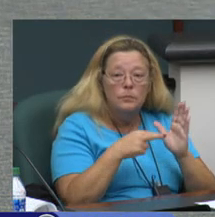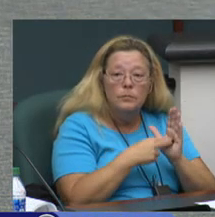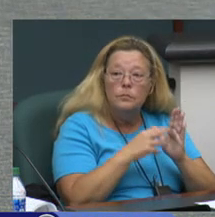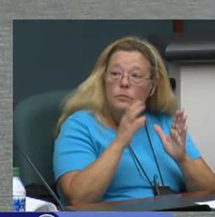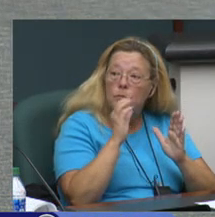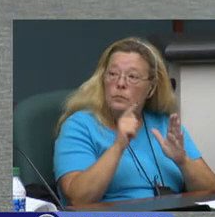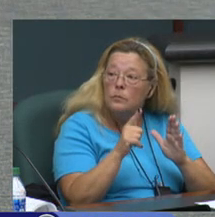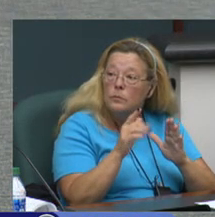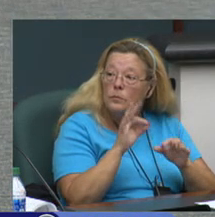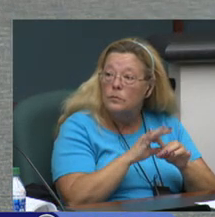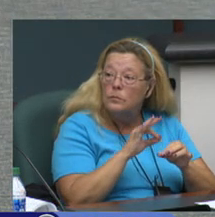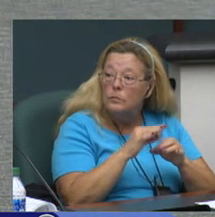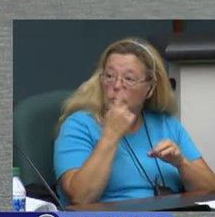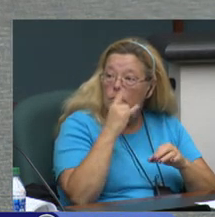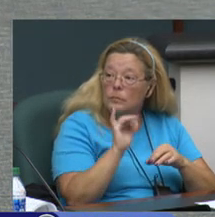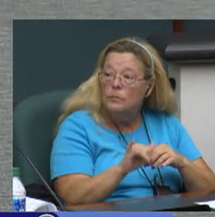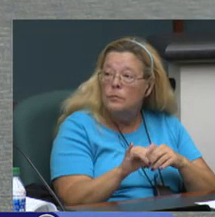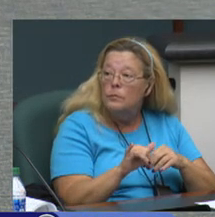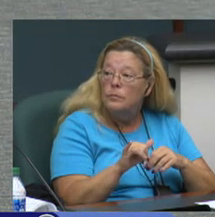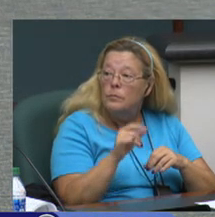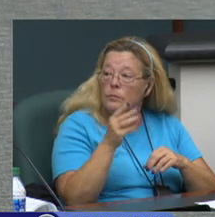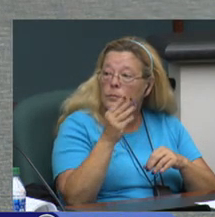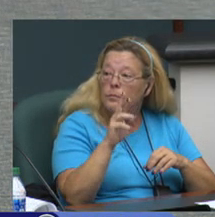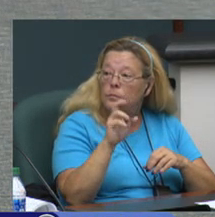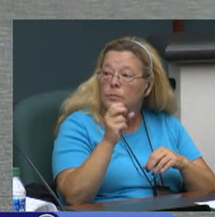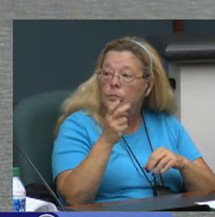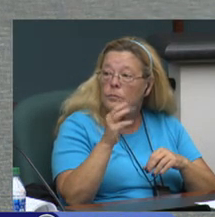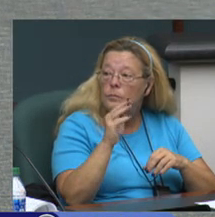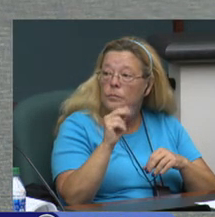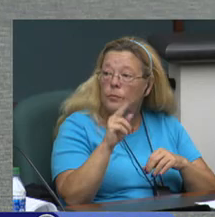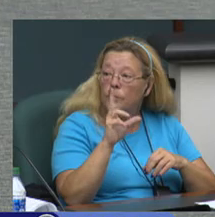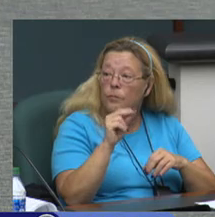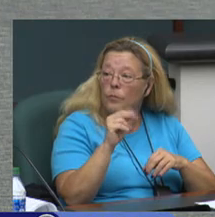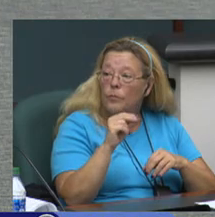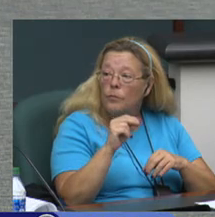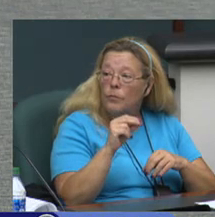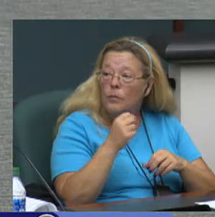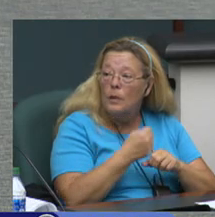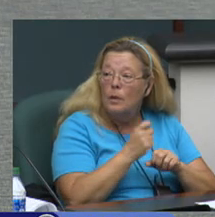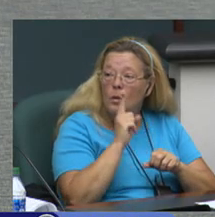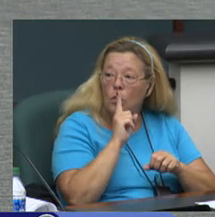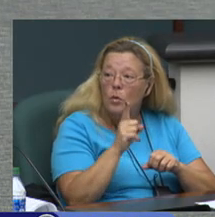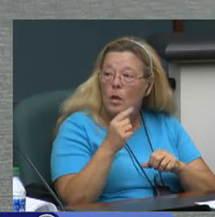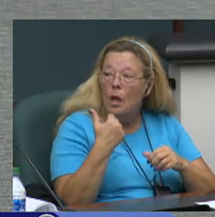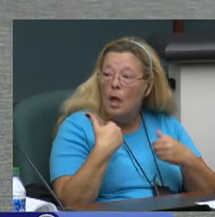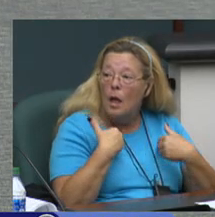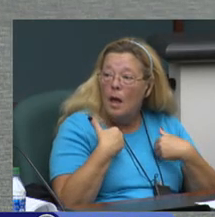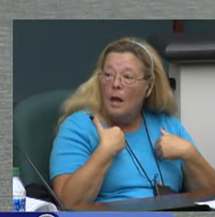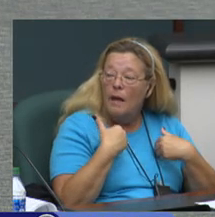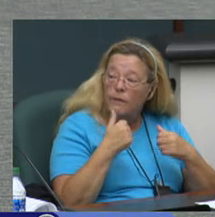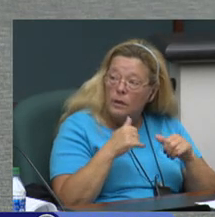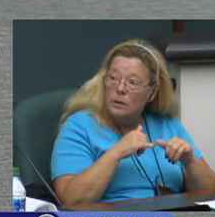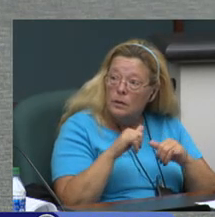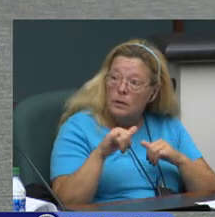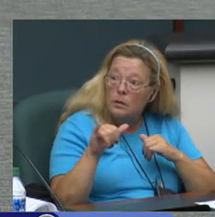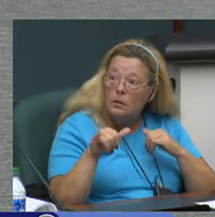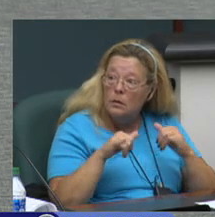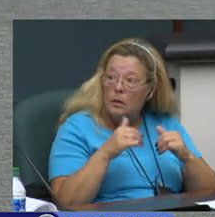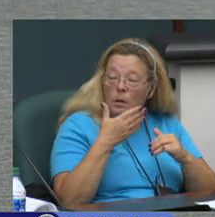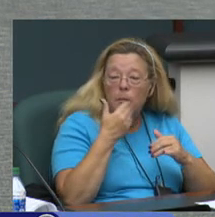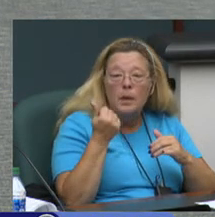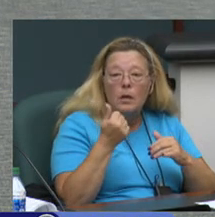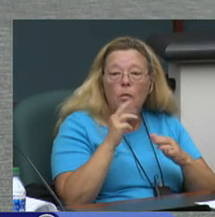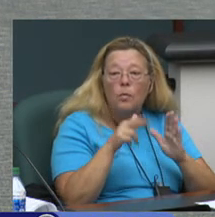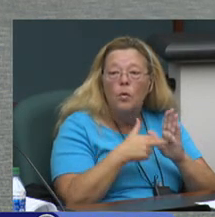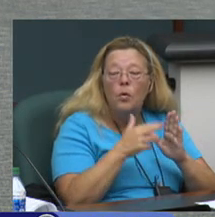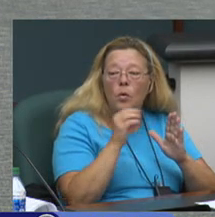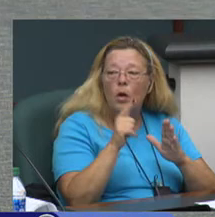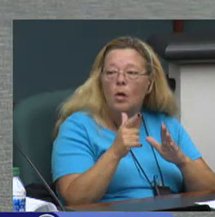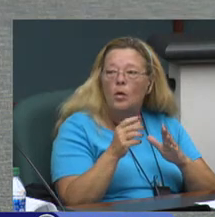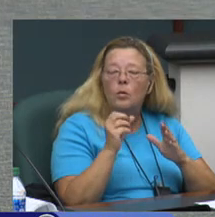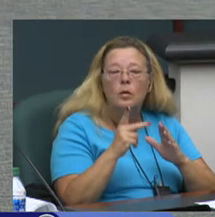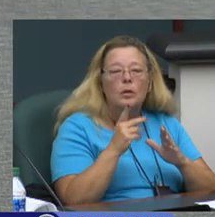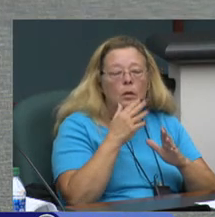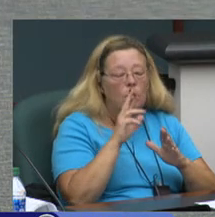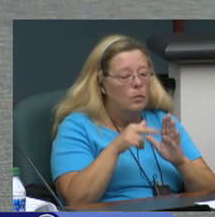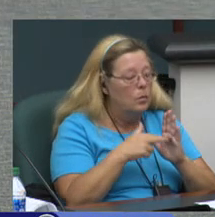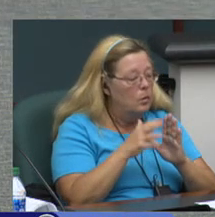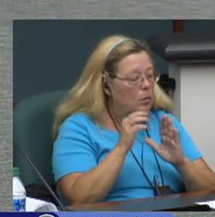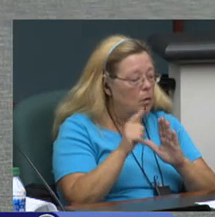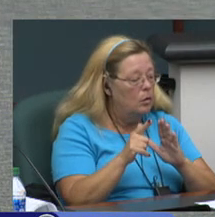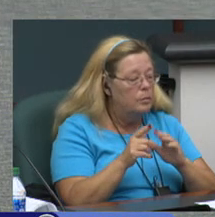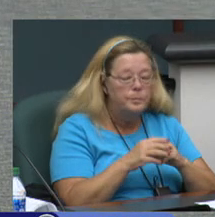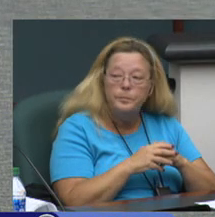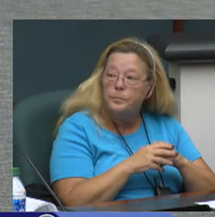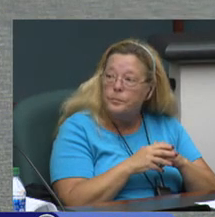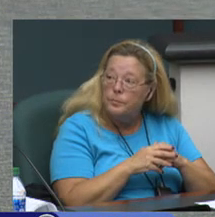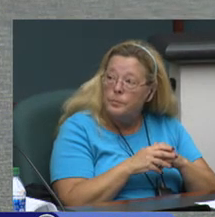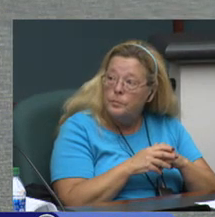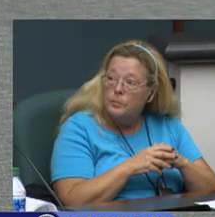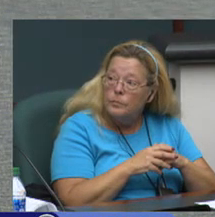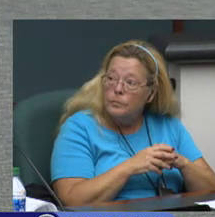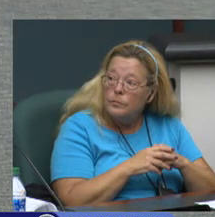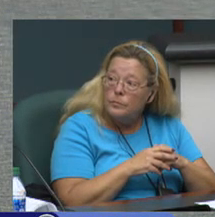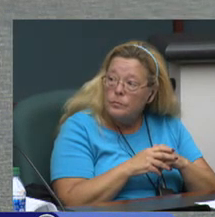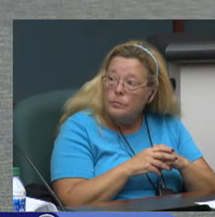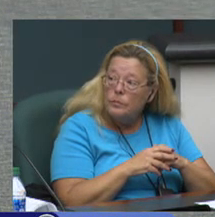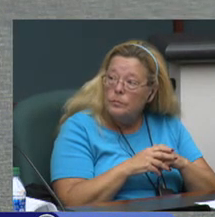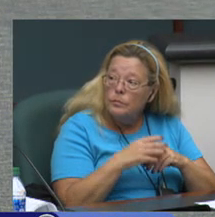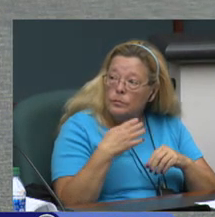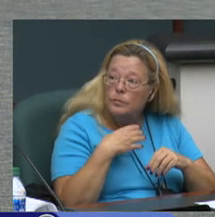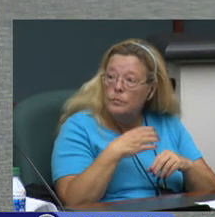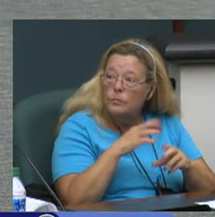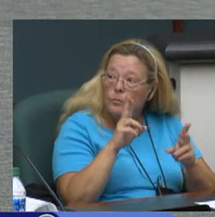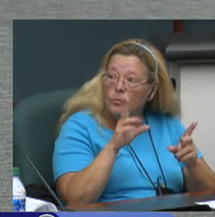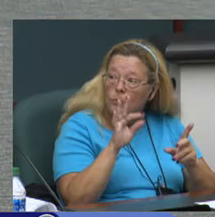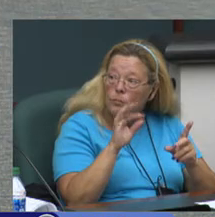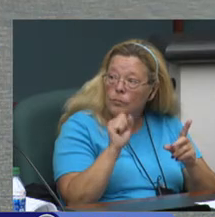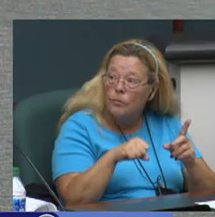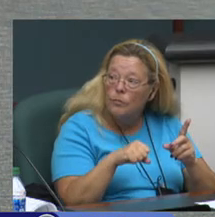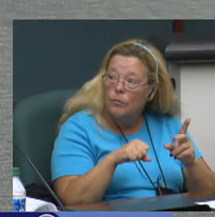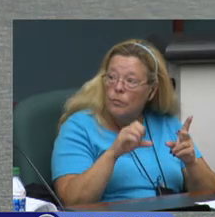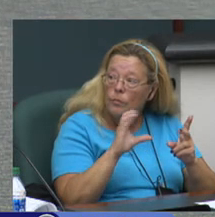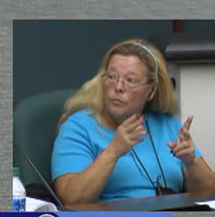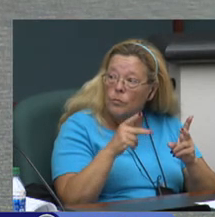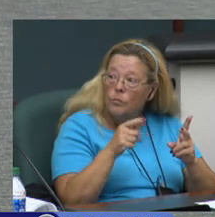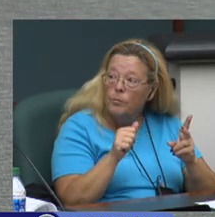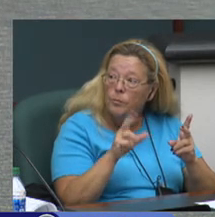Sherman okay yes all right let's have a roll call on the motion Chapra piedmon